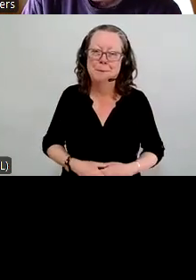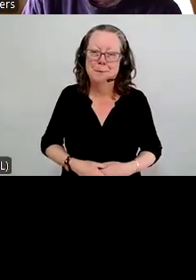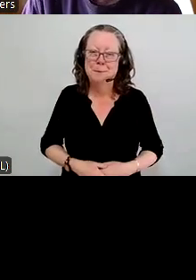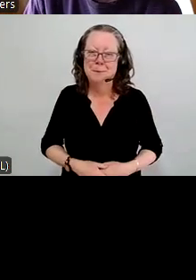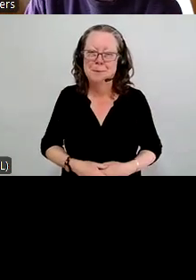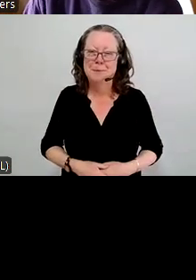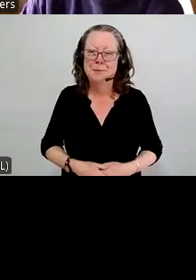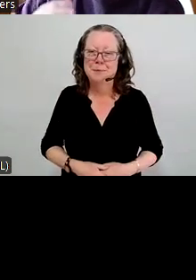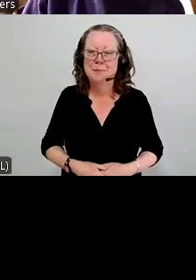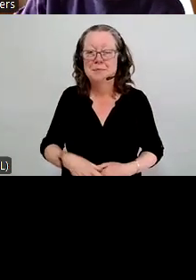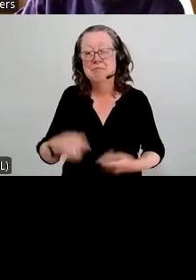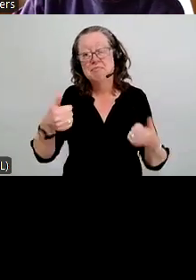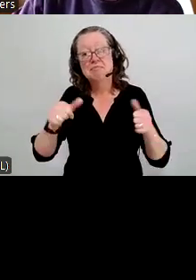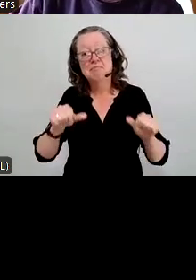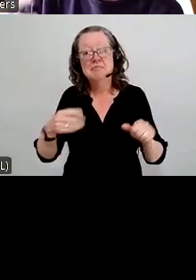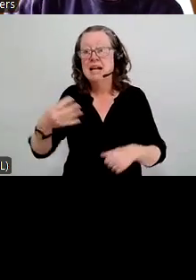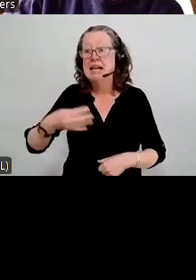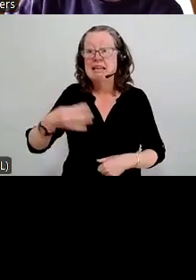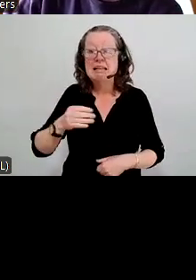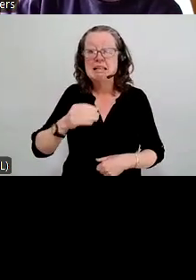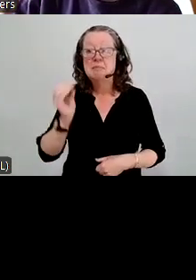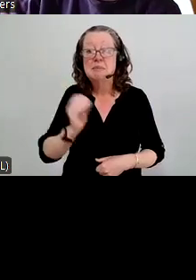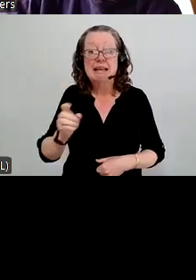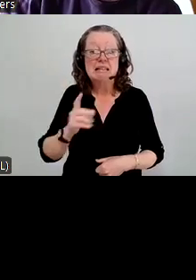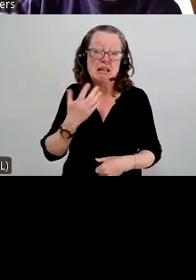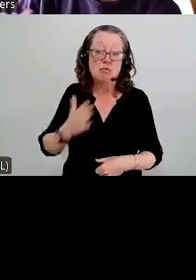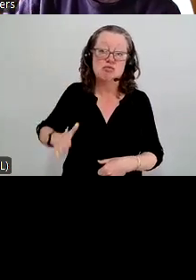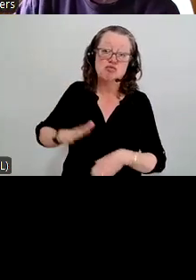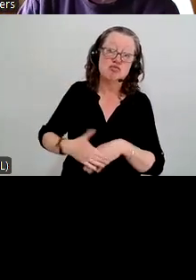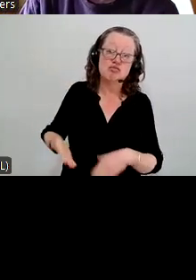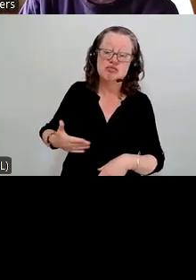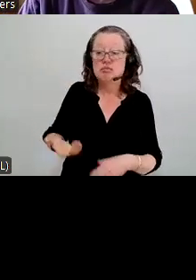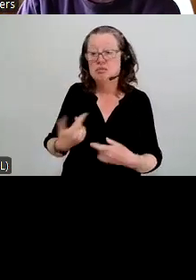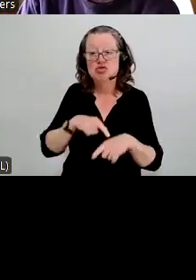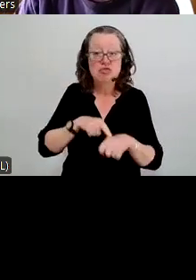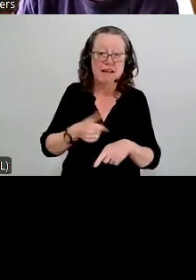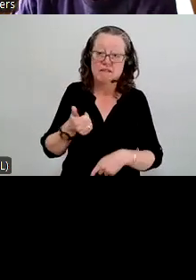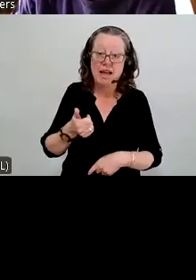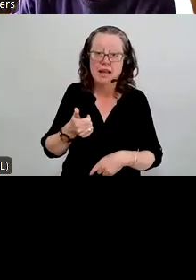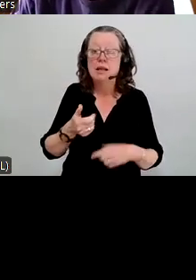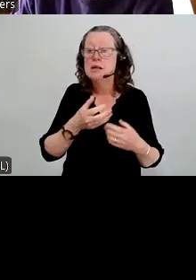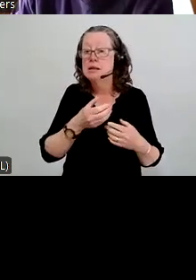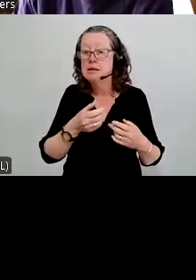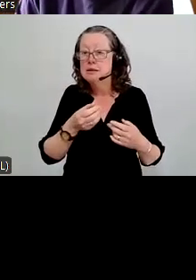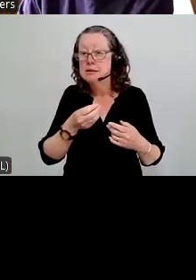19% say, "I don't mind being tracked." 16% to get more from the website owner.